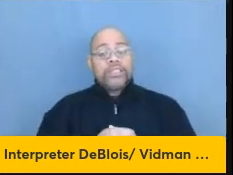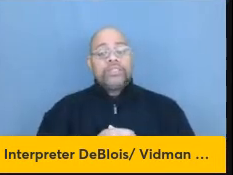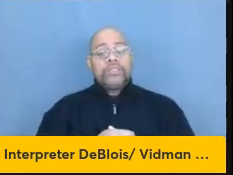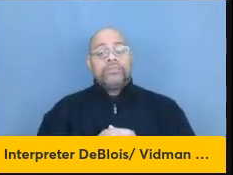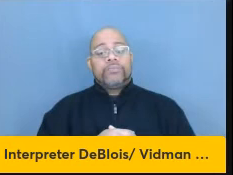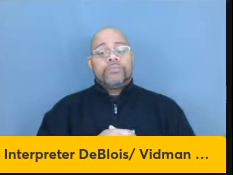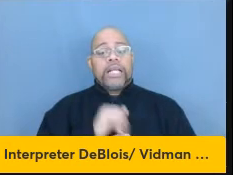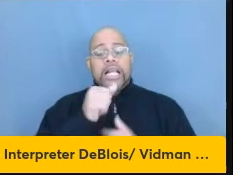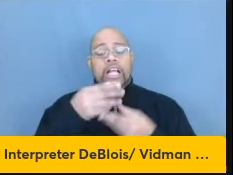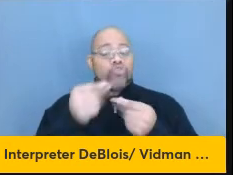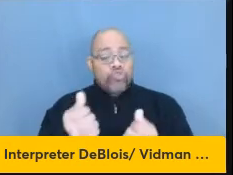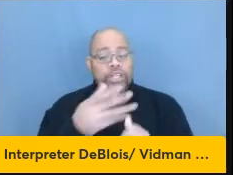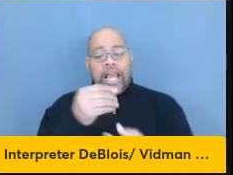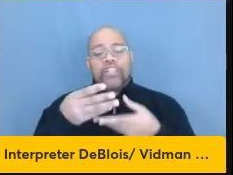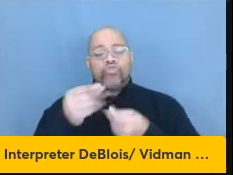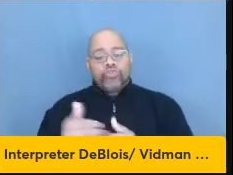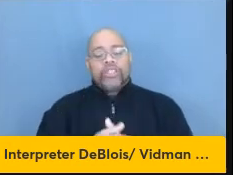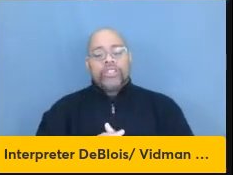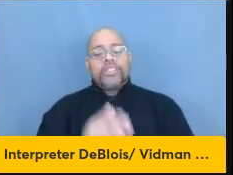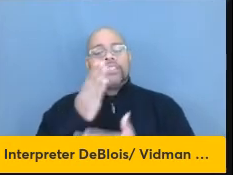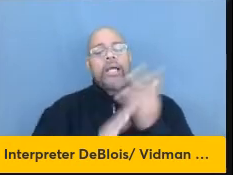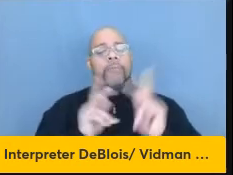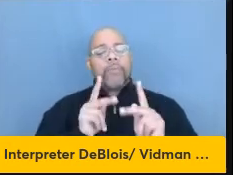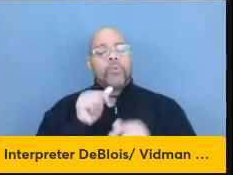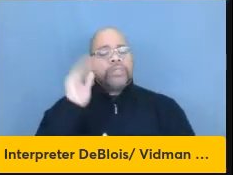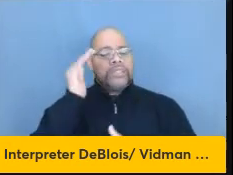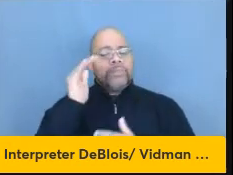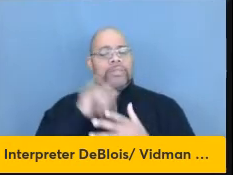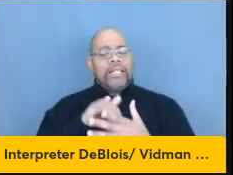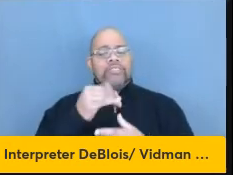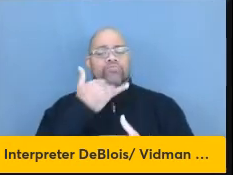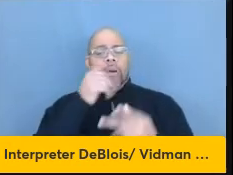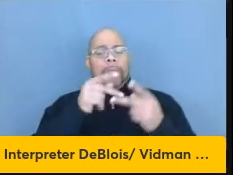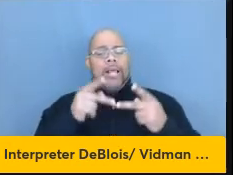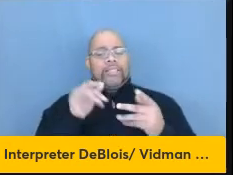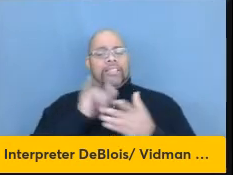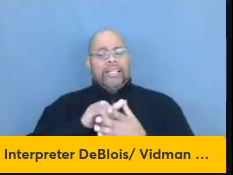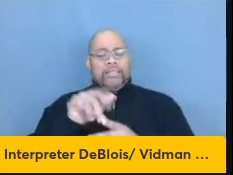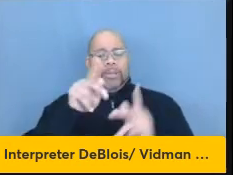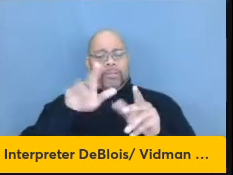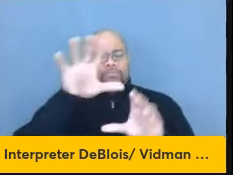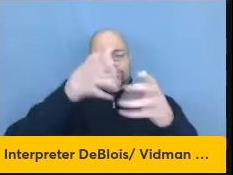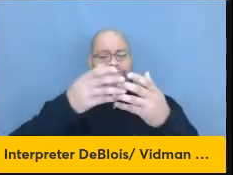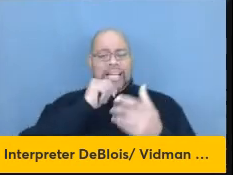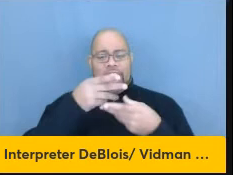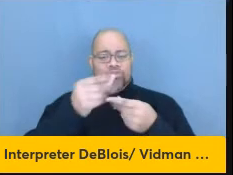treated and treated. There are some people who seem to be in the wrong place. These guys are all not treated. What are these ones